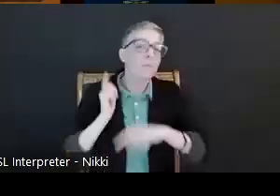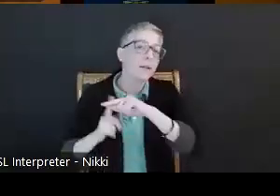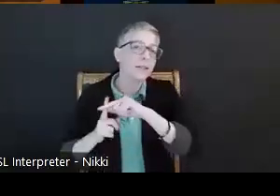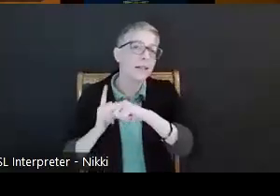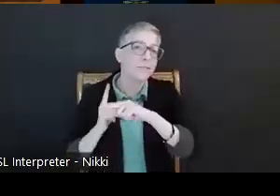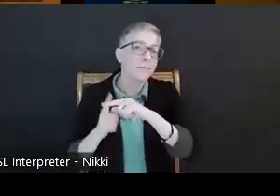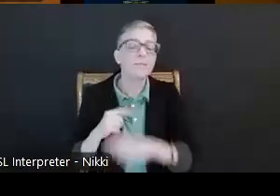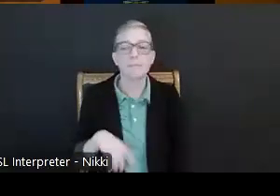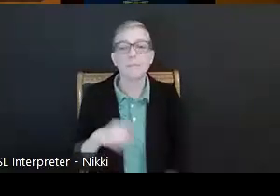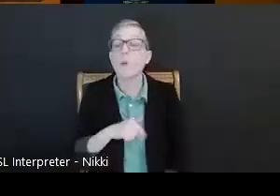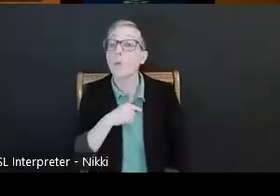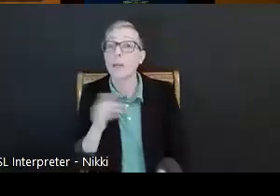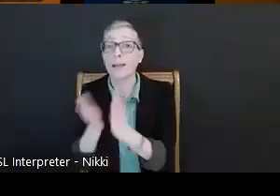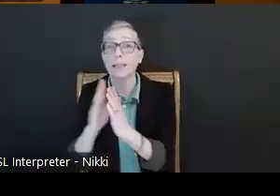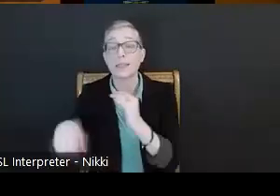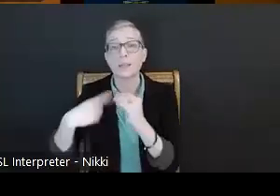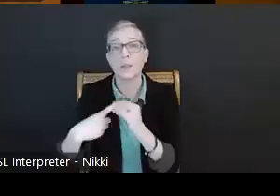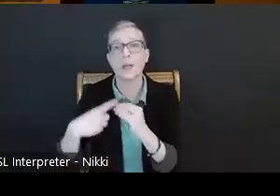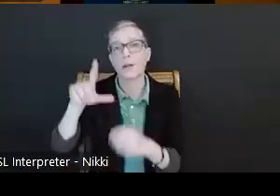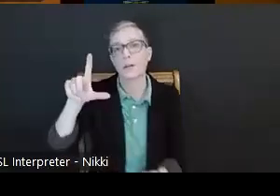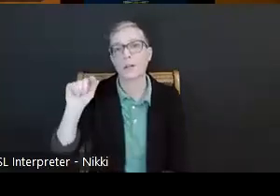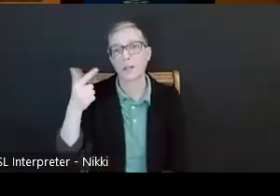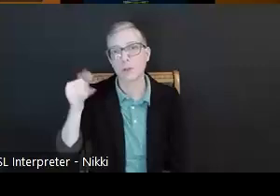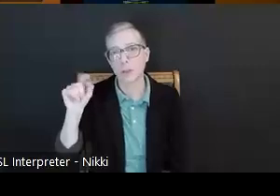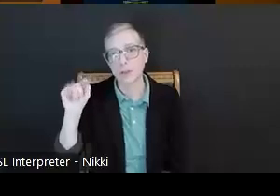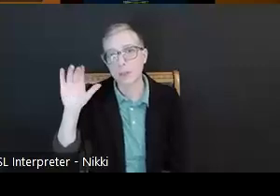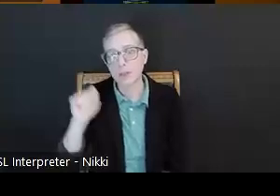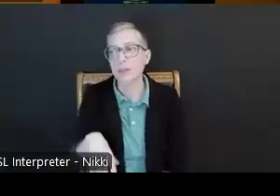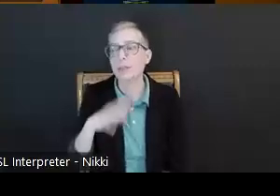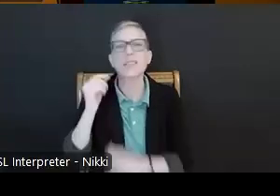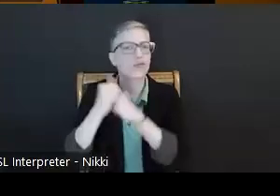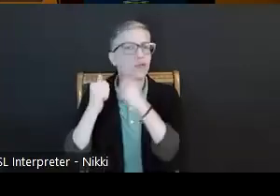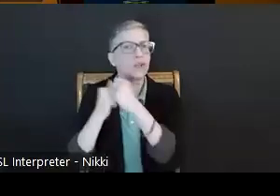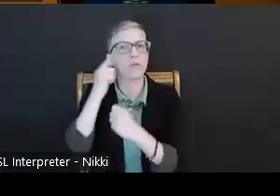and the structure in the eight weeks and everybody was okay with the format so um none of those